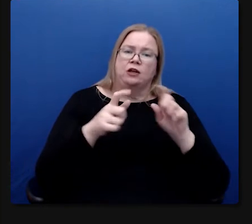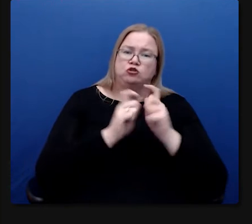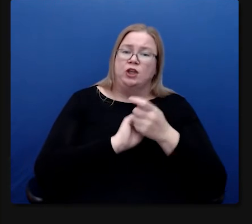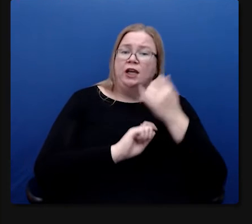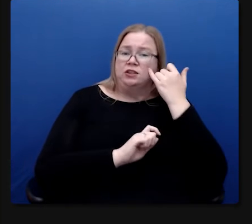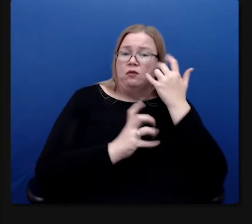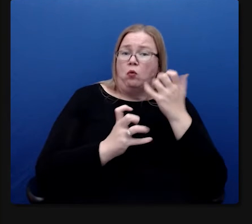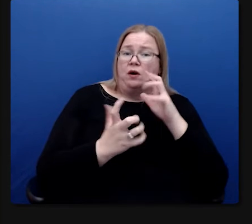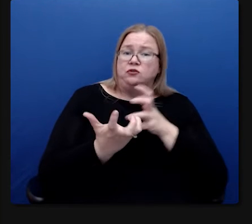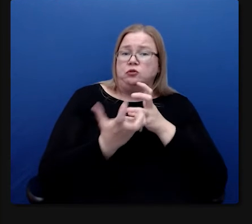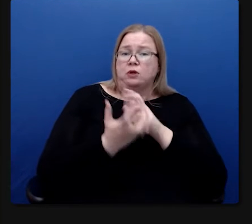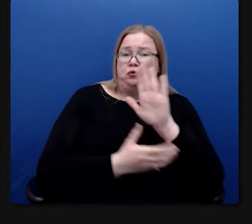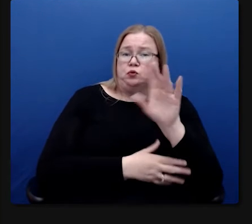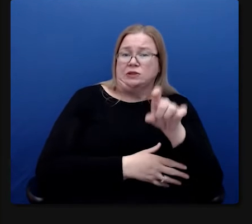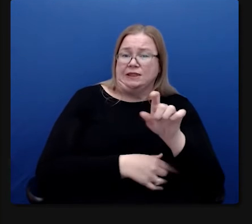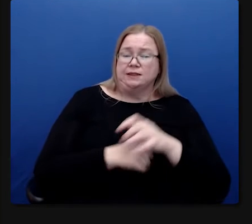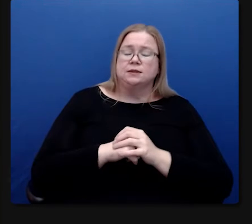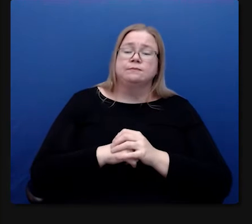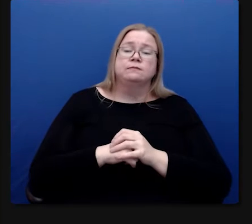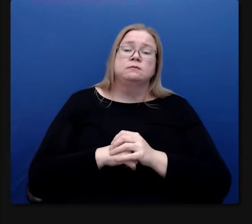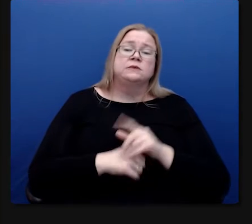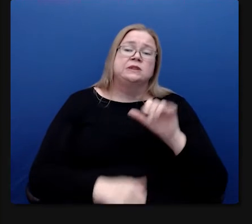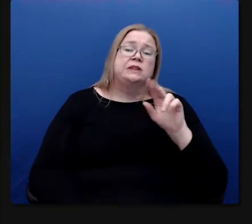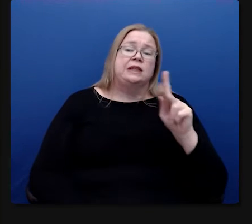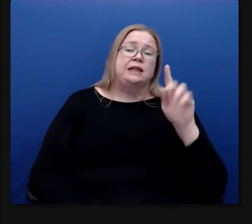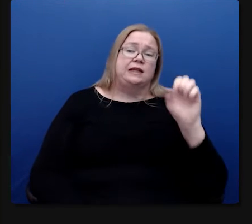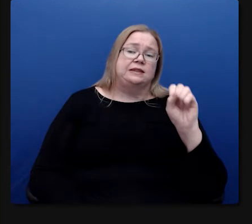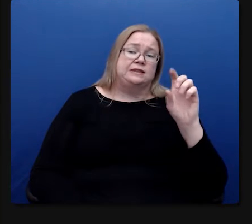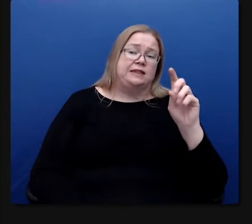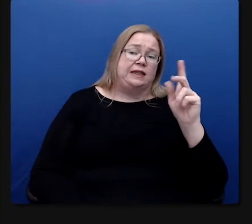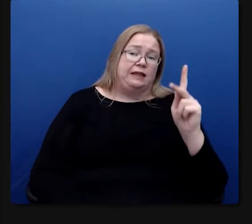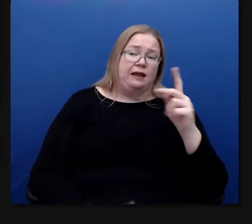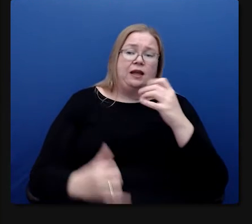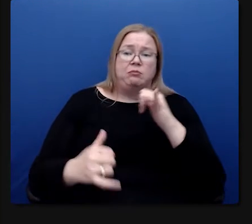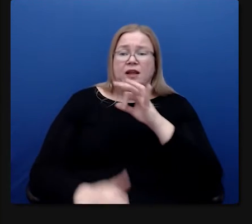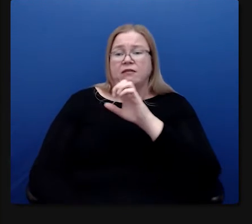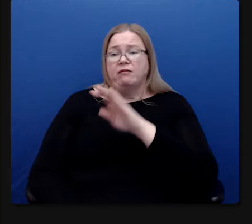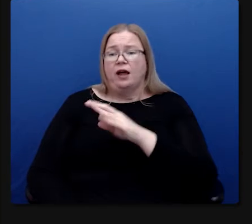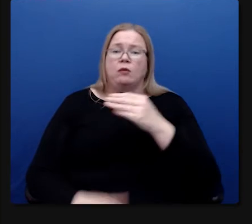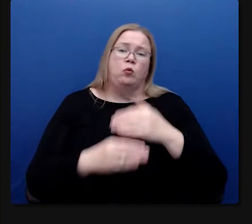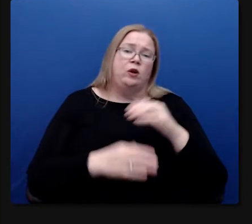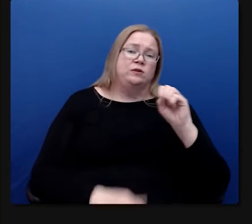depending on your needs. There's links to the SDKs, both PlayFab and Windows SDK,